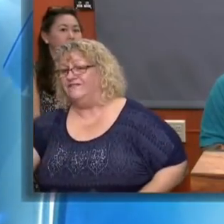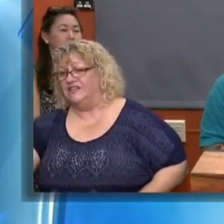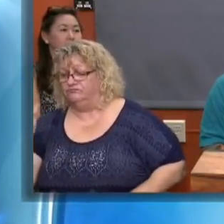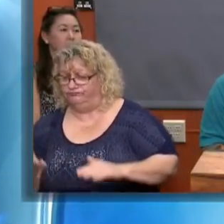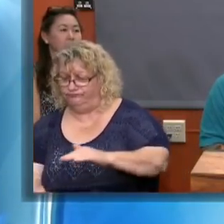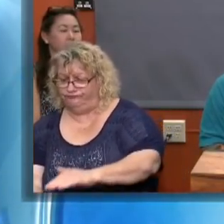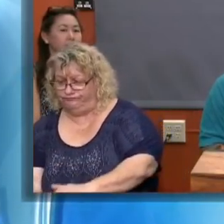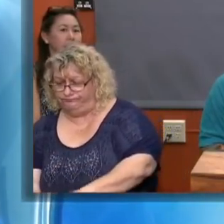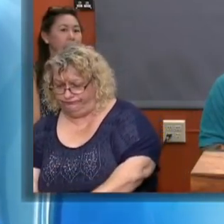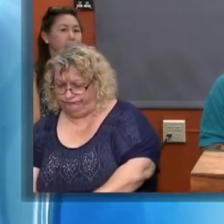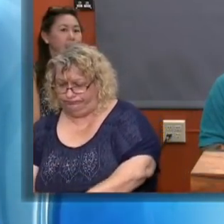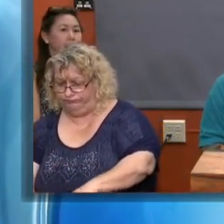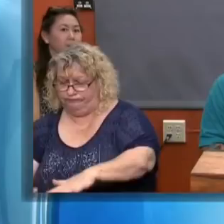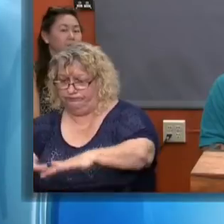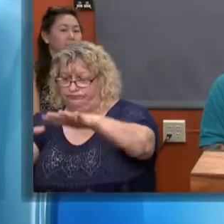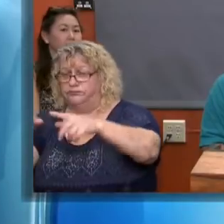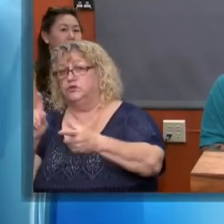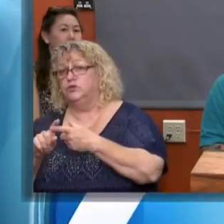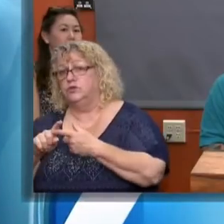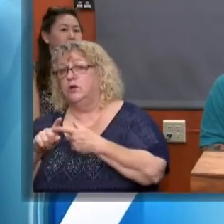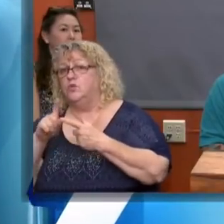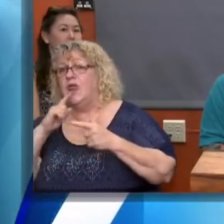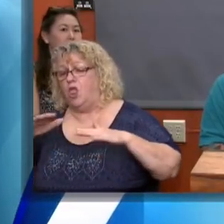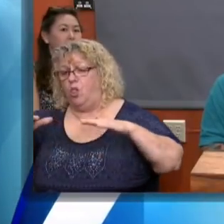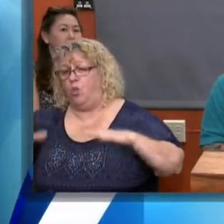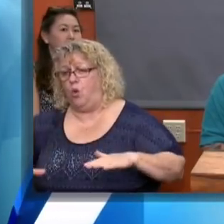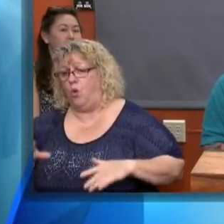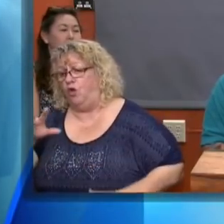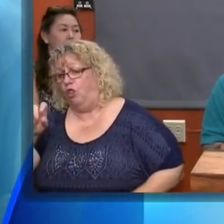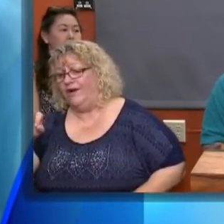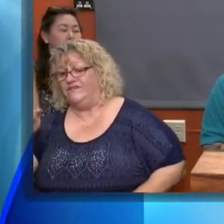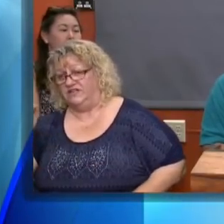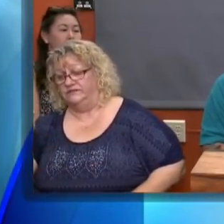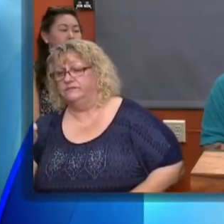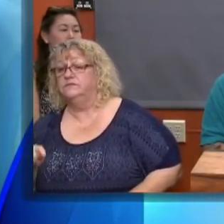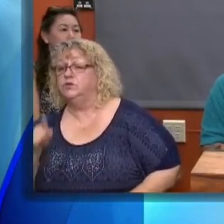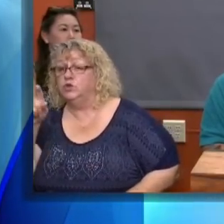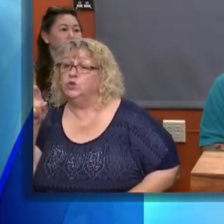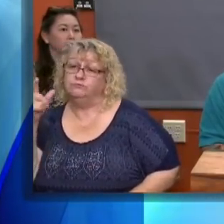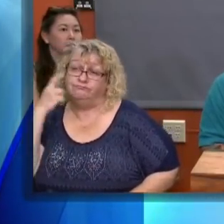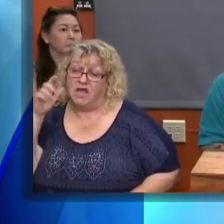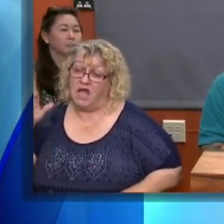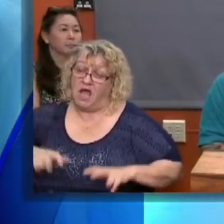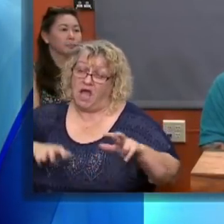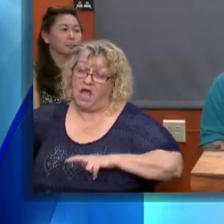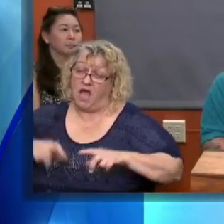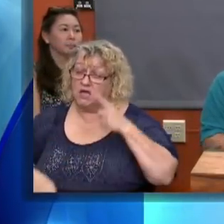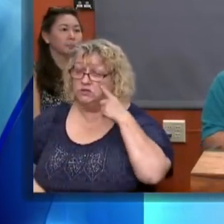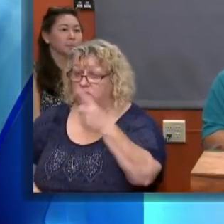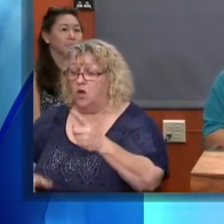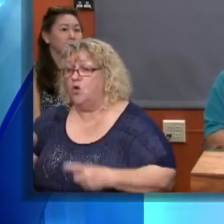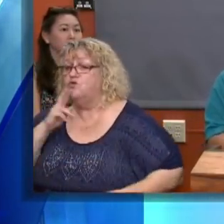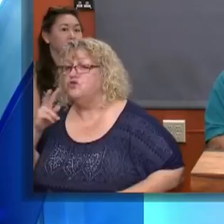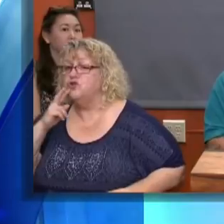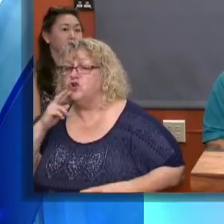FEW DAYS SINCE I LOOKED AT IT. STANDING AROUND 29 OR 30 FEET OF DEPTH BEHIND THE RESERVOIR. ACTUALLY, VERY LOW.